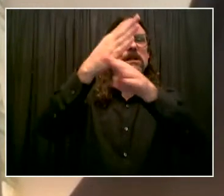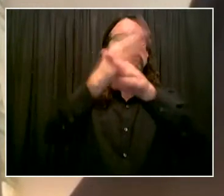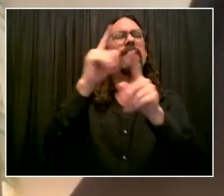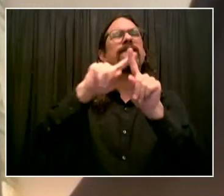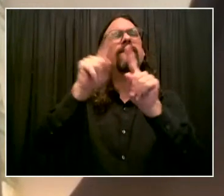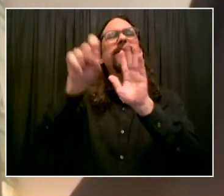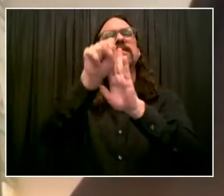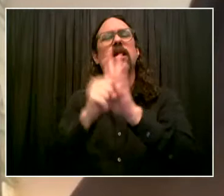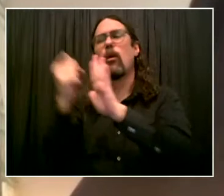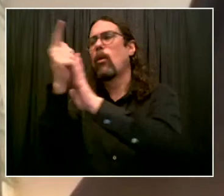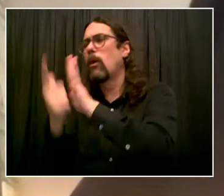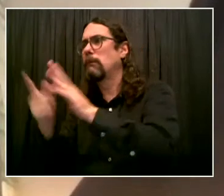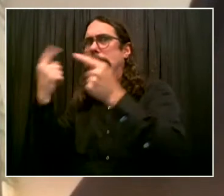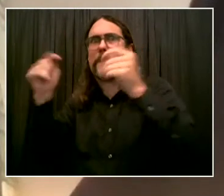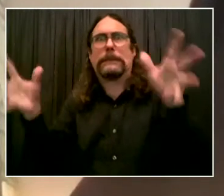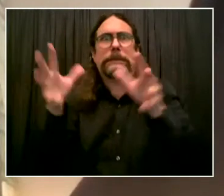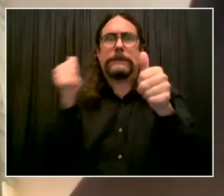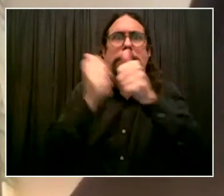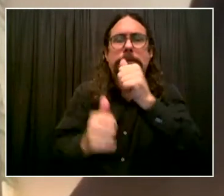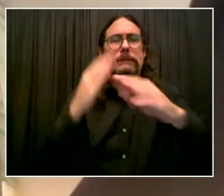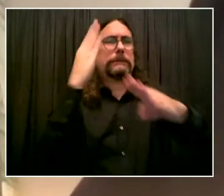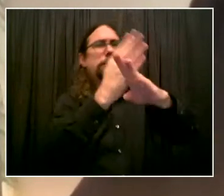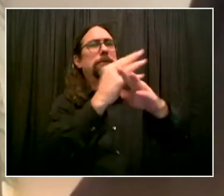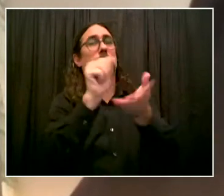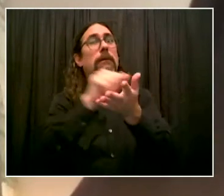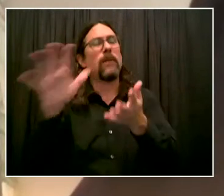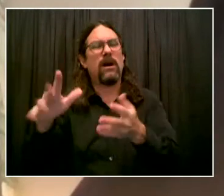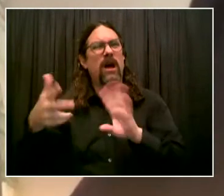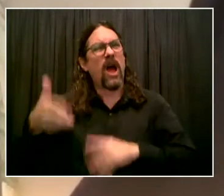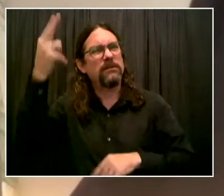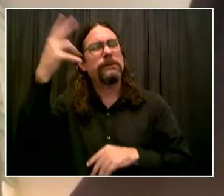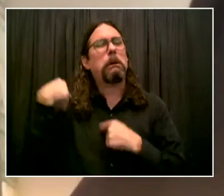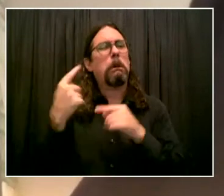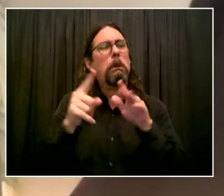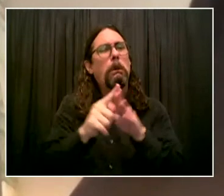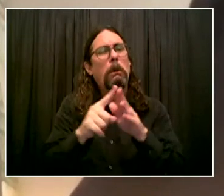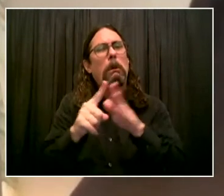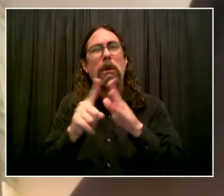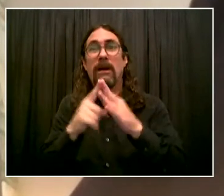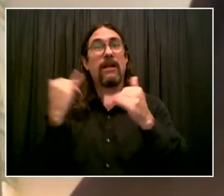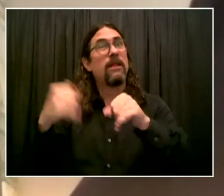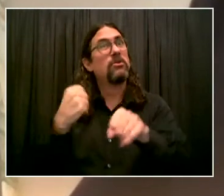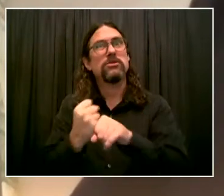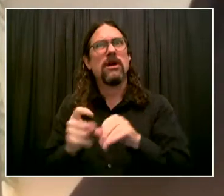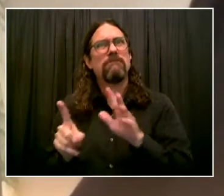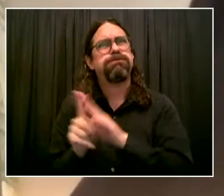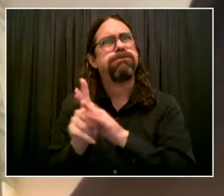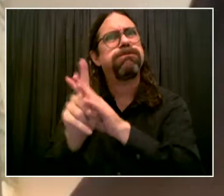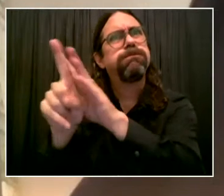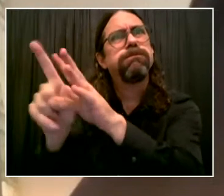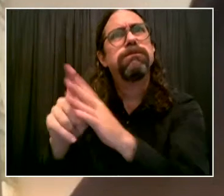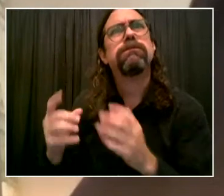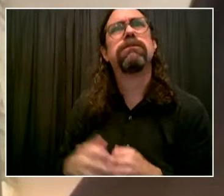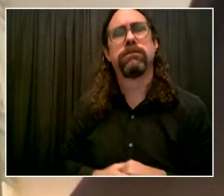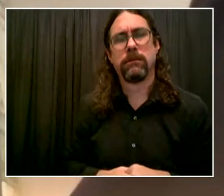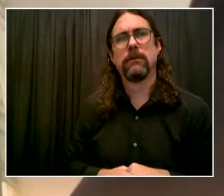BANSN OARTBOION IN THE LAST YEAR. THIS LAST YEAR HAS SEEN THE HIGHEST NUMBER . WHO DOES IT IMPACT THE MOST? POOR PEOPLE AND